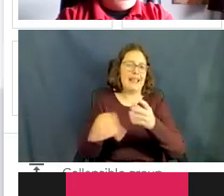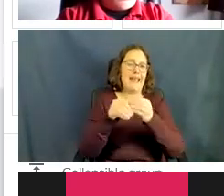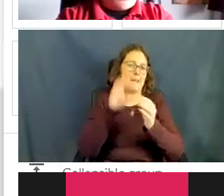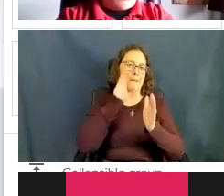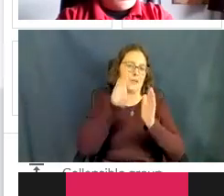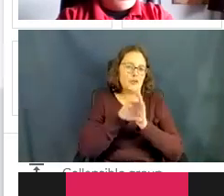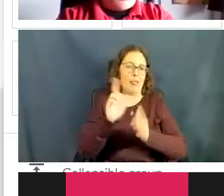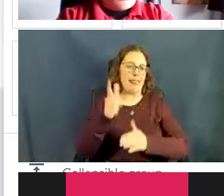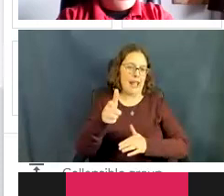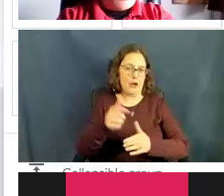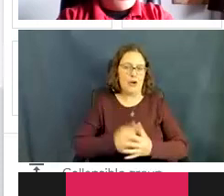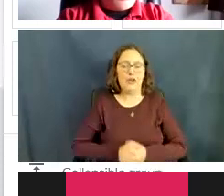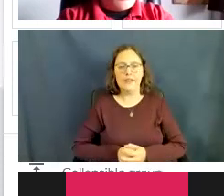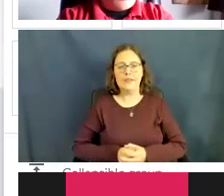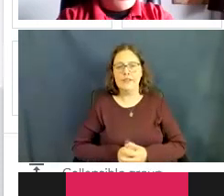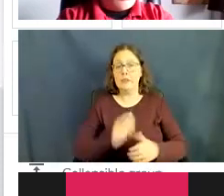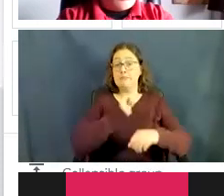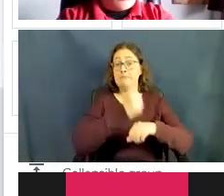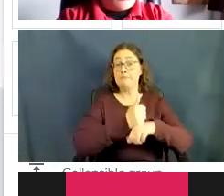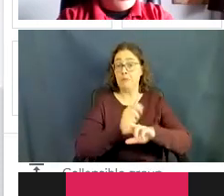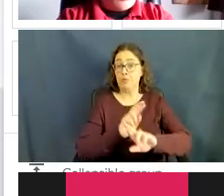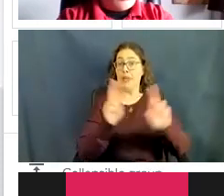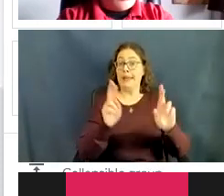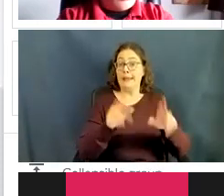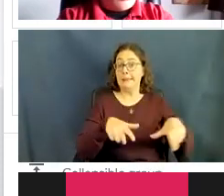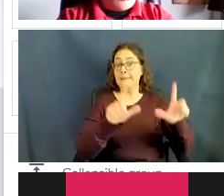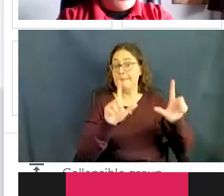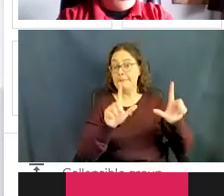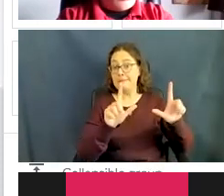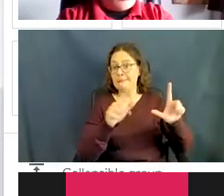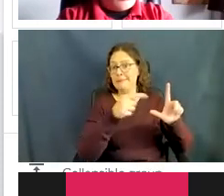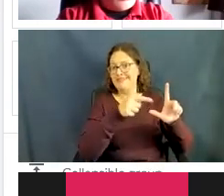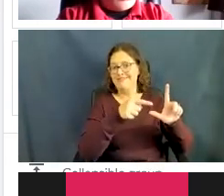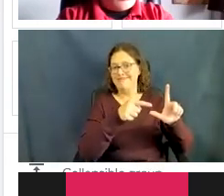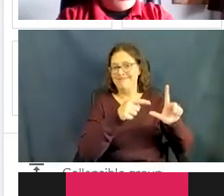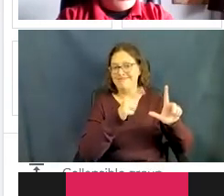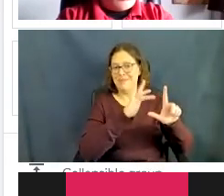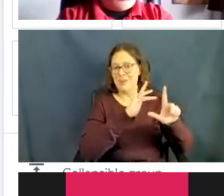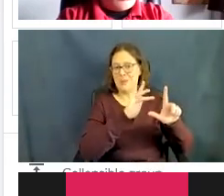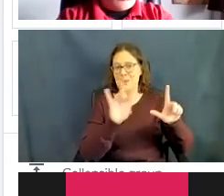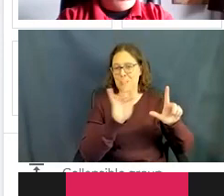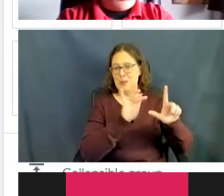you can actually utilize this and it will take them back to this. Sandy, if you click learning characteristics in yellow.